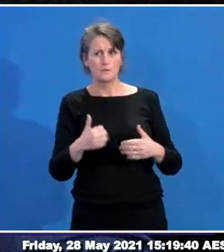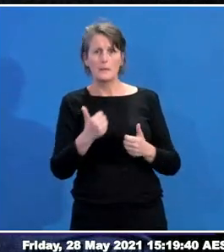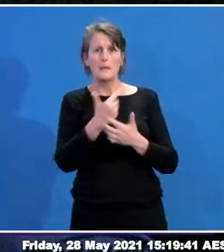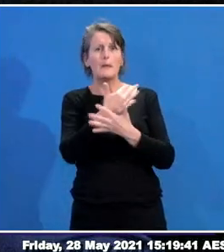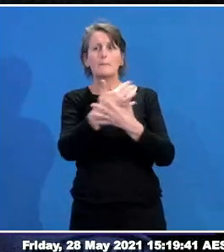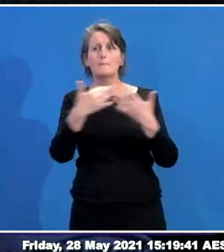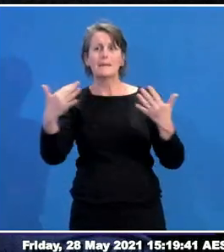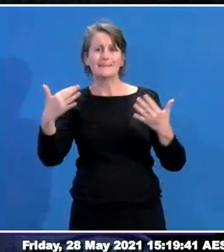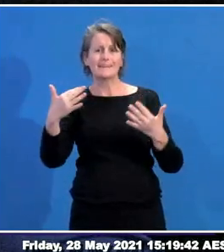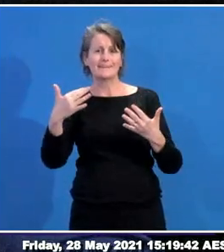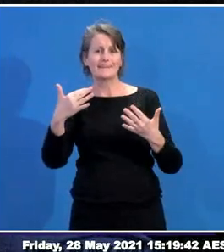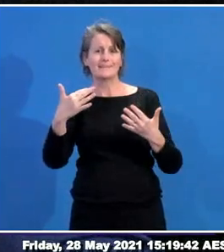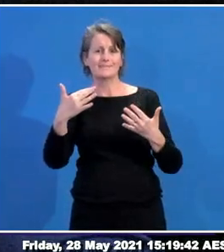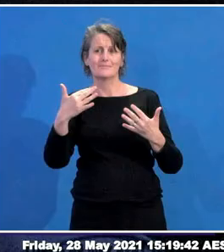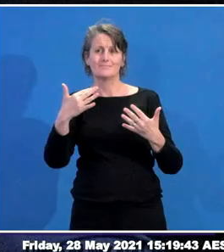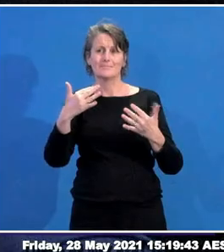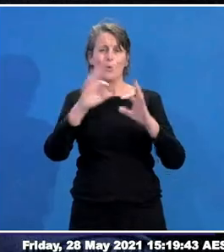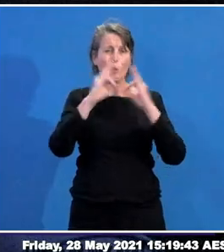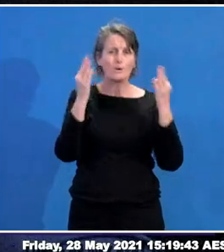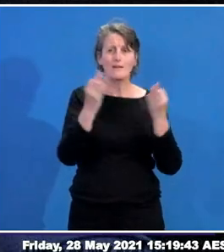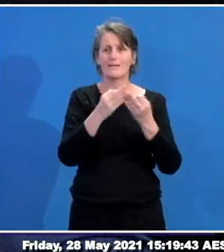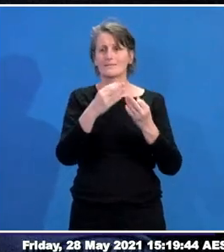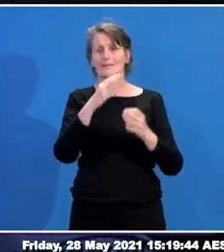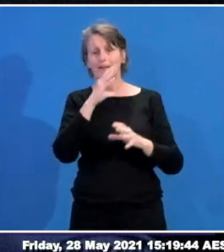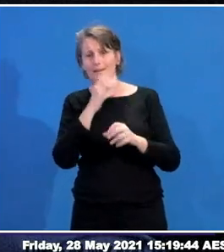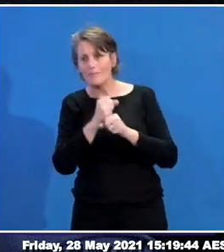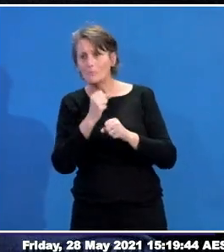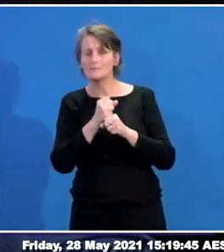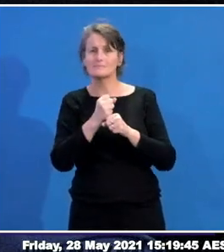this Royal Commission and directly relevant to my statute, et cetera.